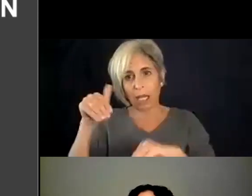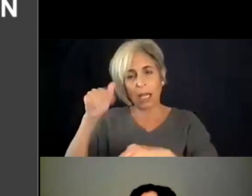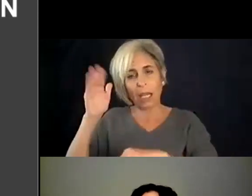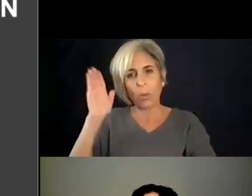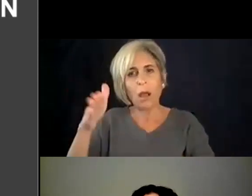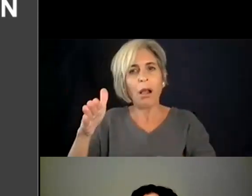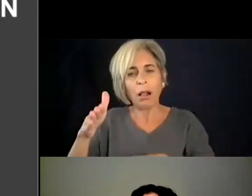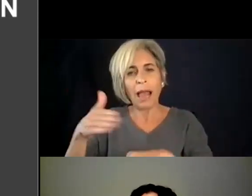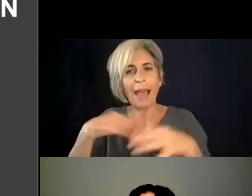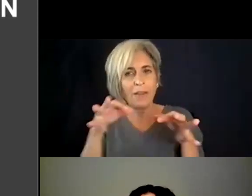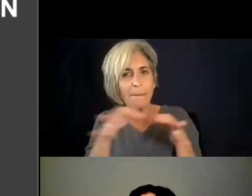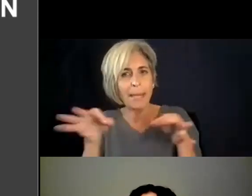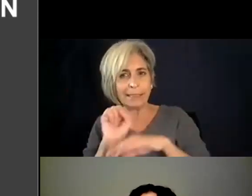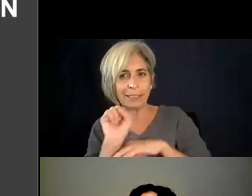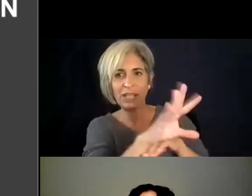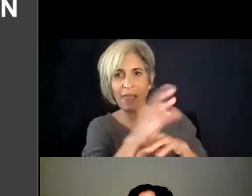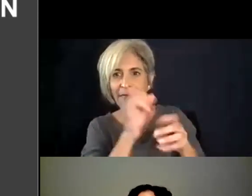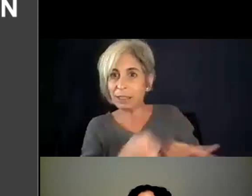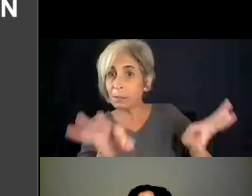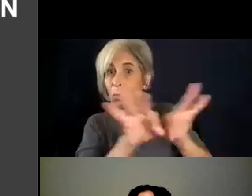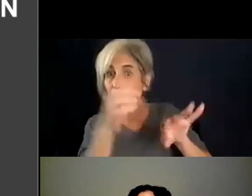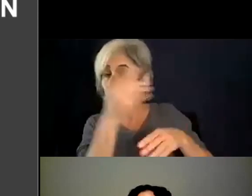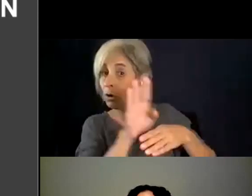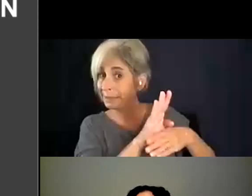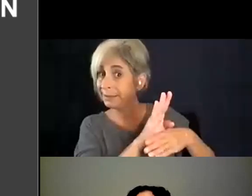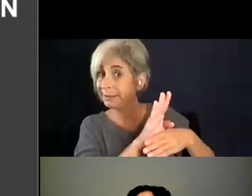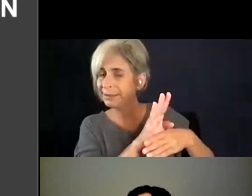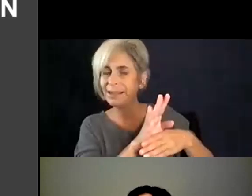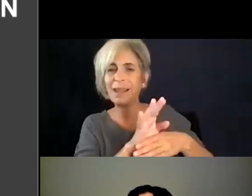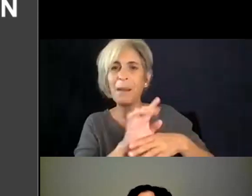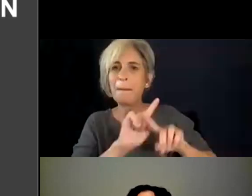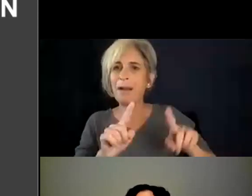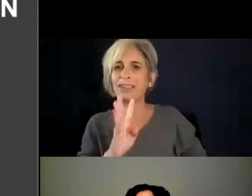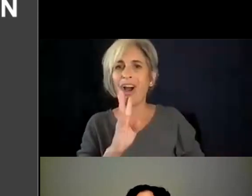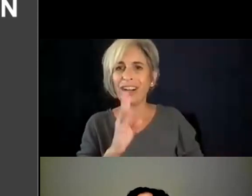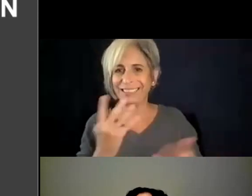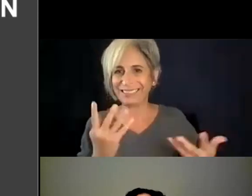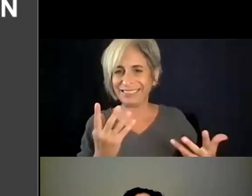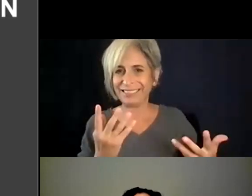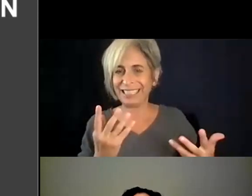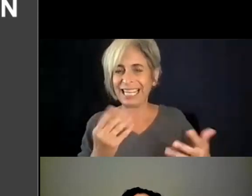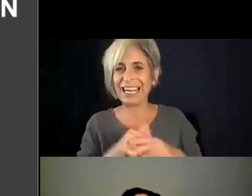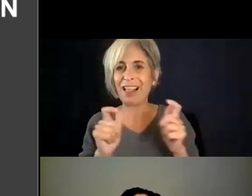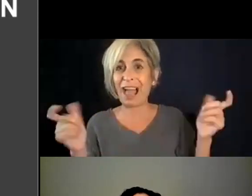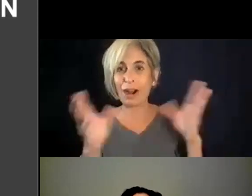have a message sent that's really critical to our business, but spoken verbally in one of these large meetings.